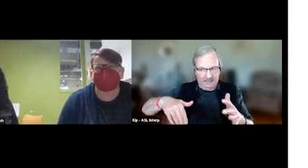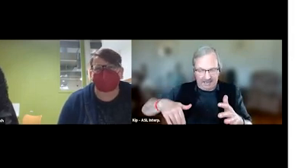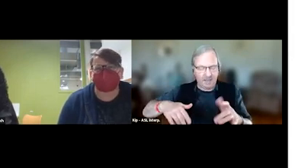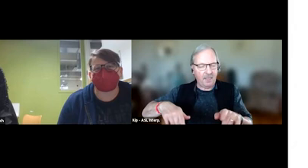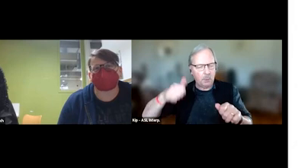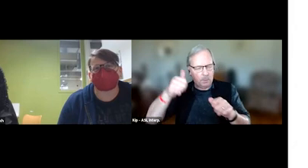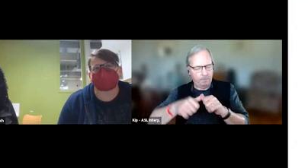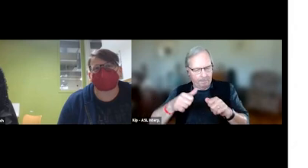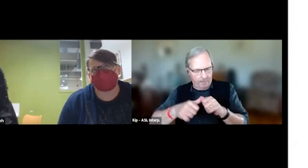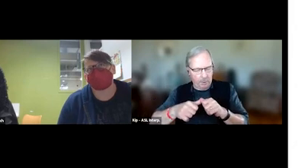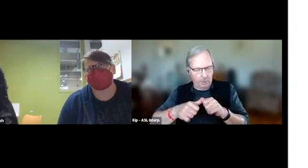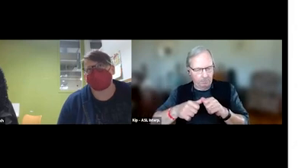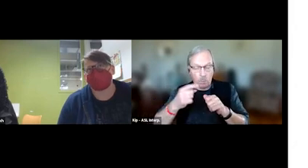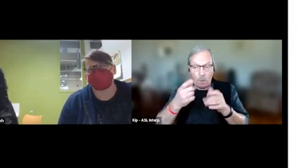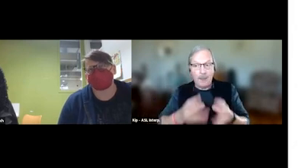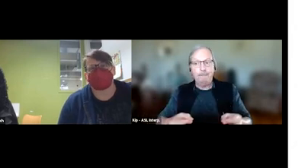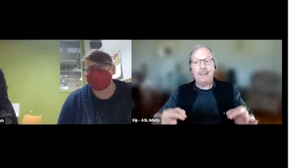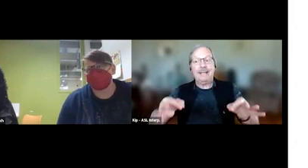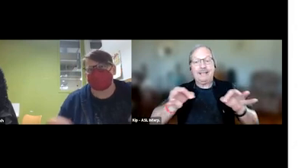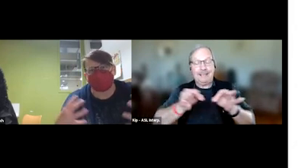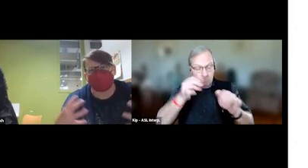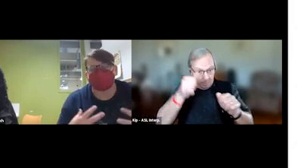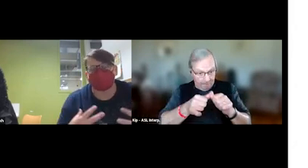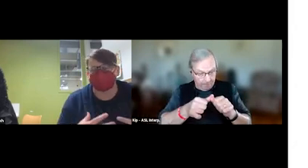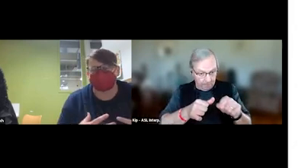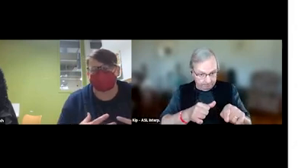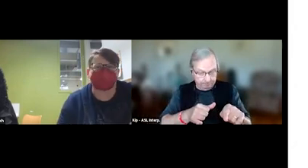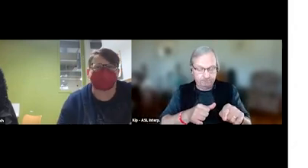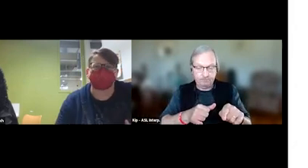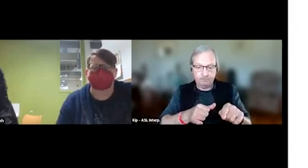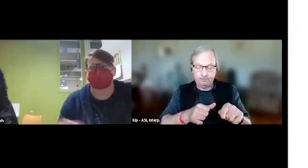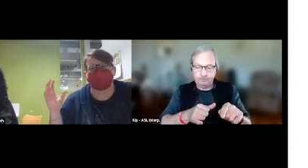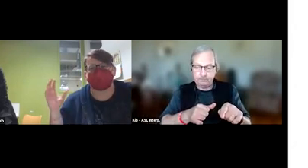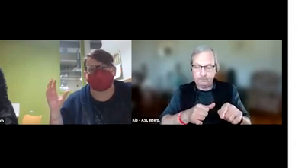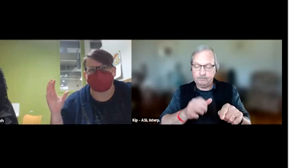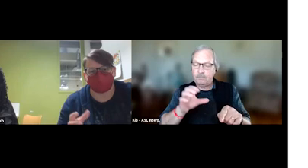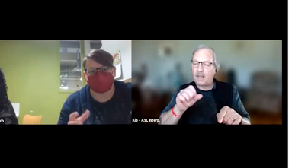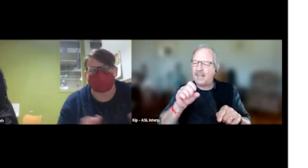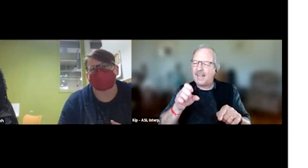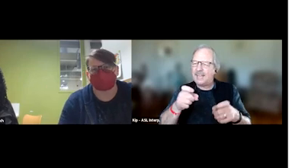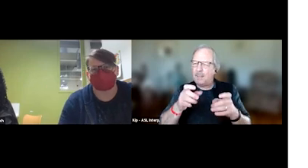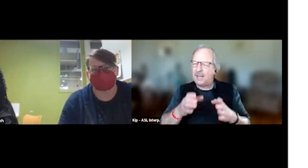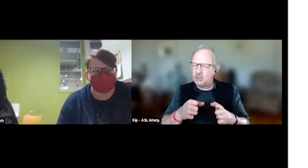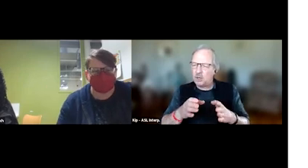one of the big keys to remember, so you know we're the case manager a key, the SOAR model is a key.